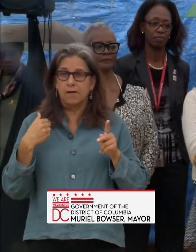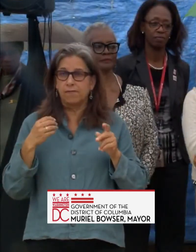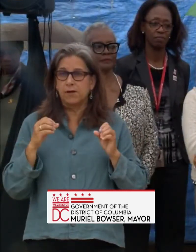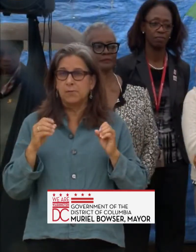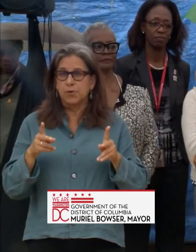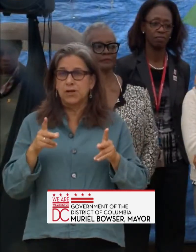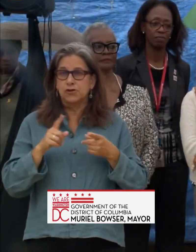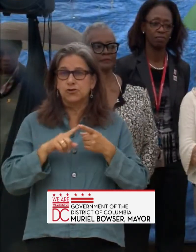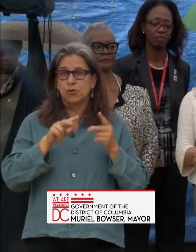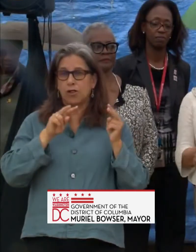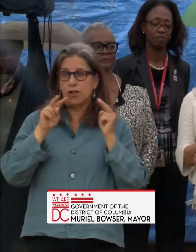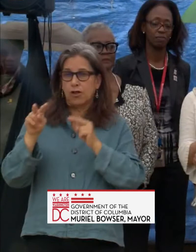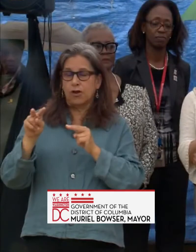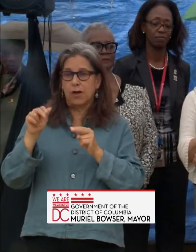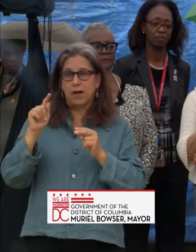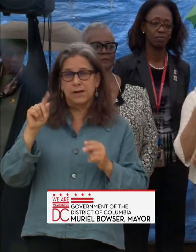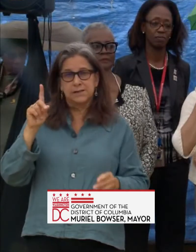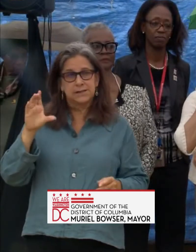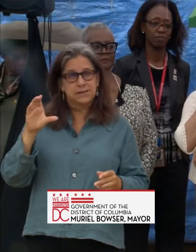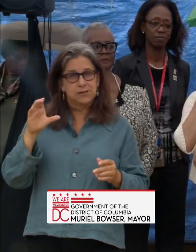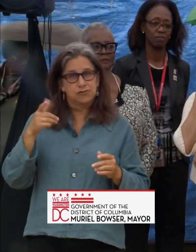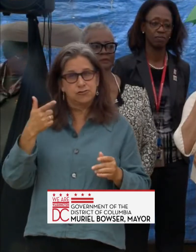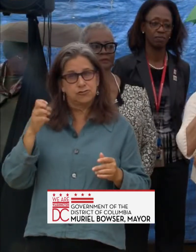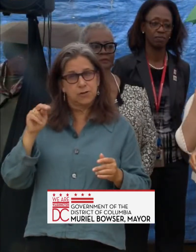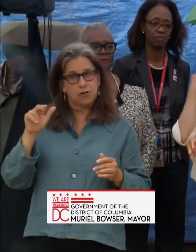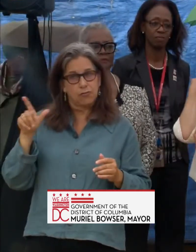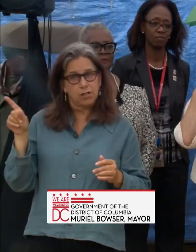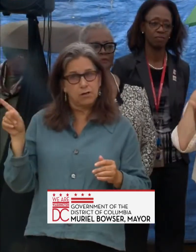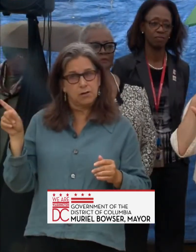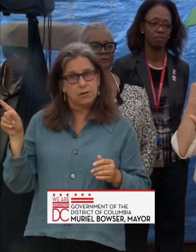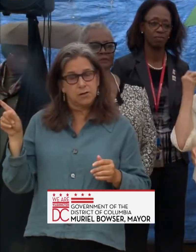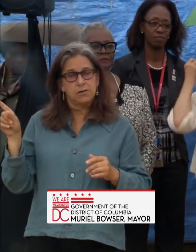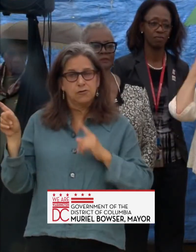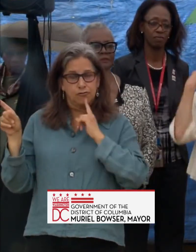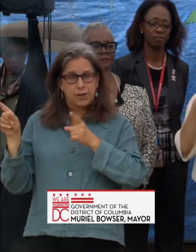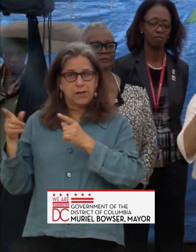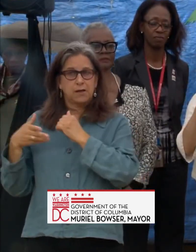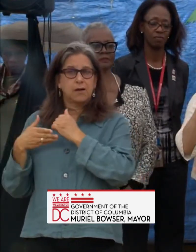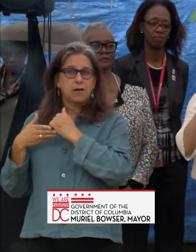AND IT HAS HELPED US KEEP FAMILIES IN SHELTER.